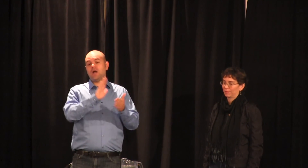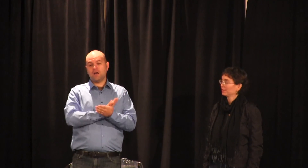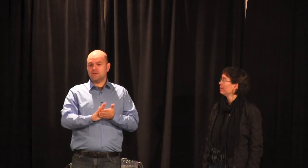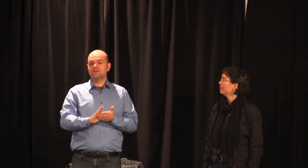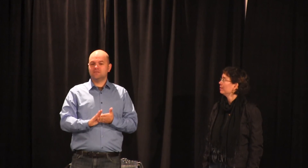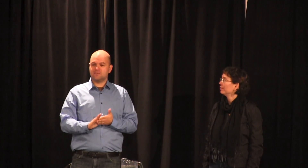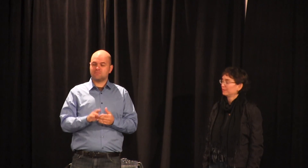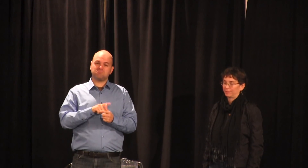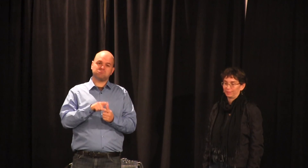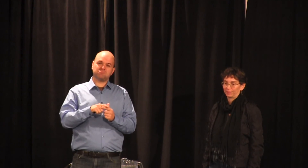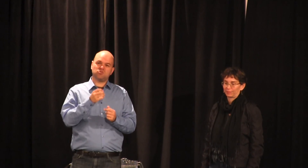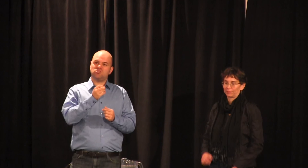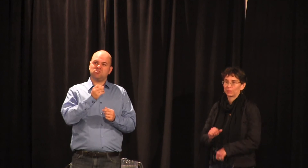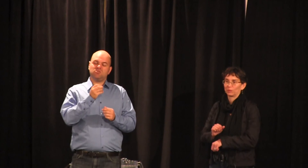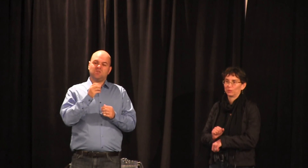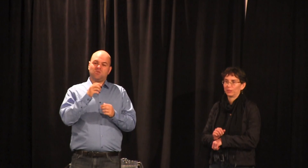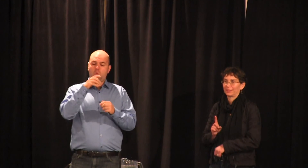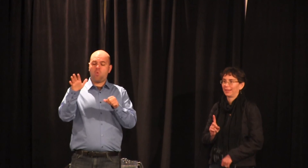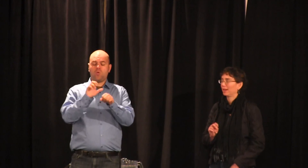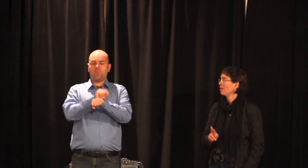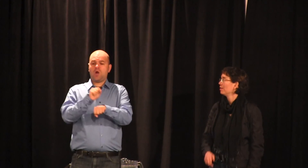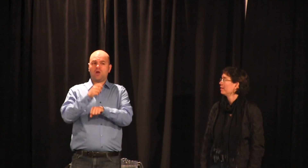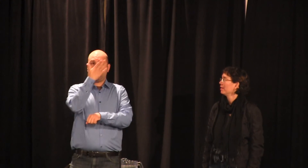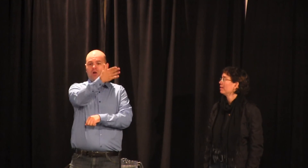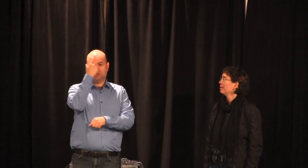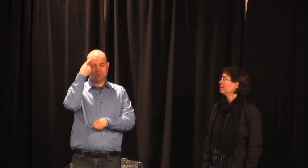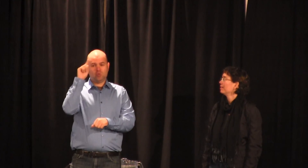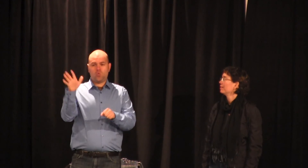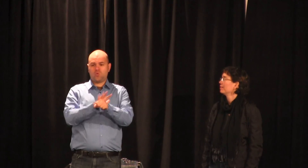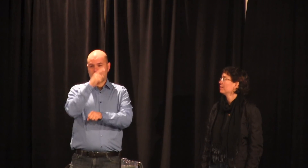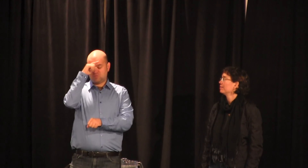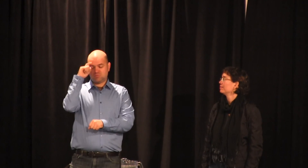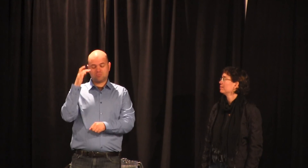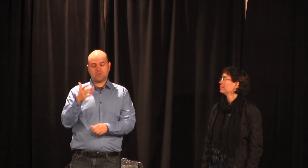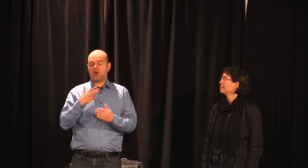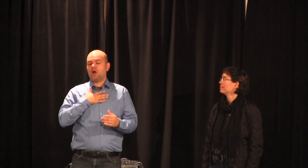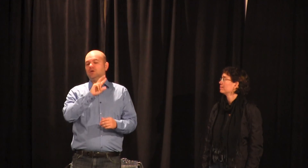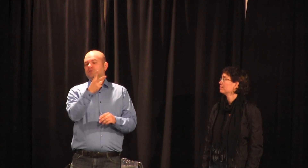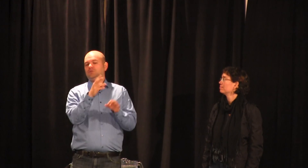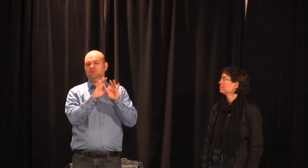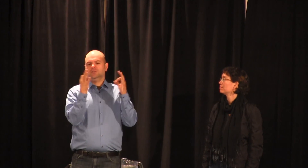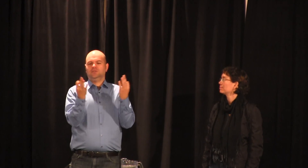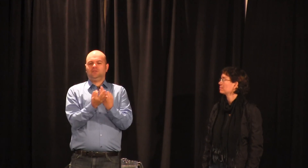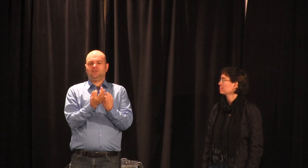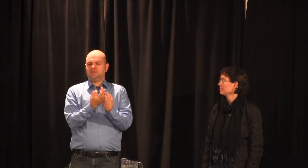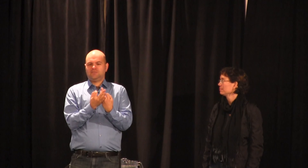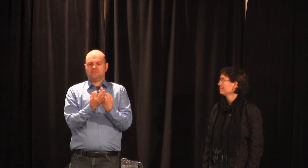So that was great. I was really glad that that person knew that. But, you know, I worked there the whole summer,